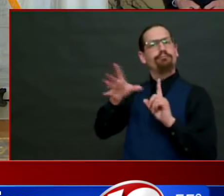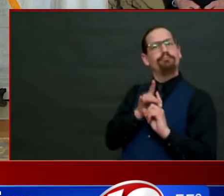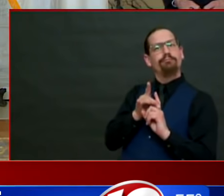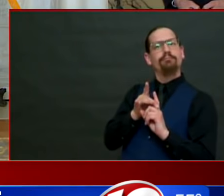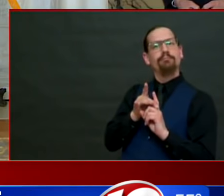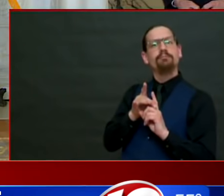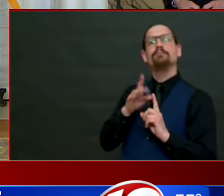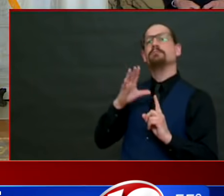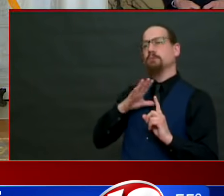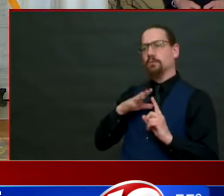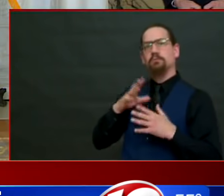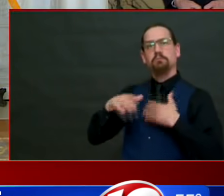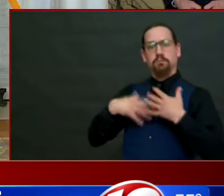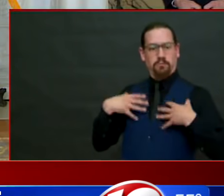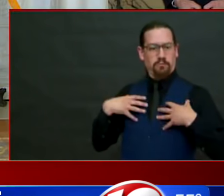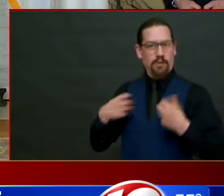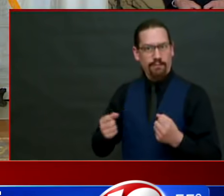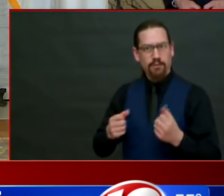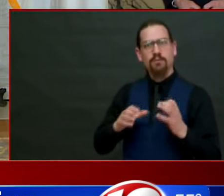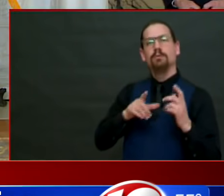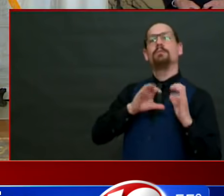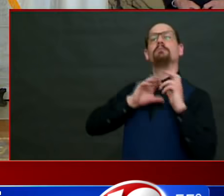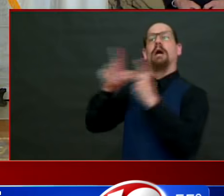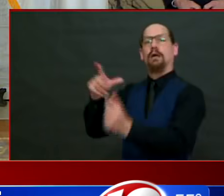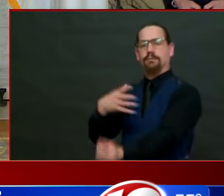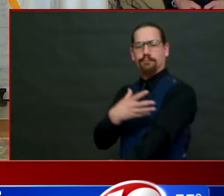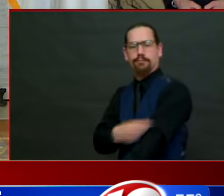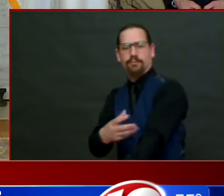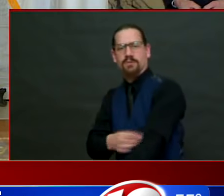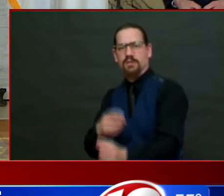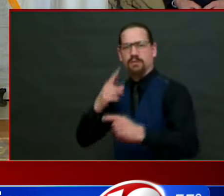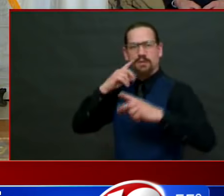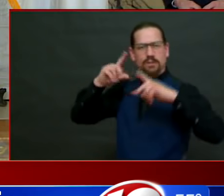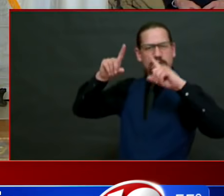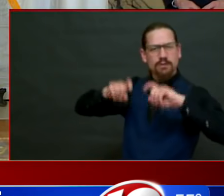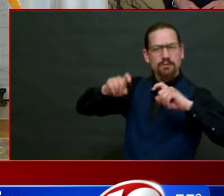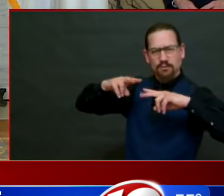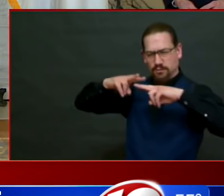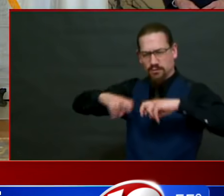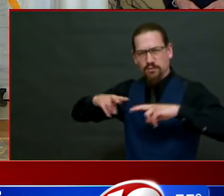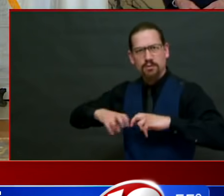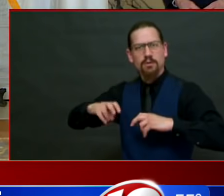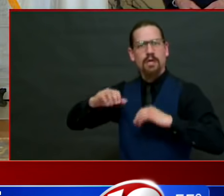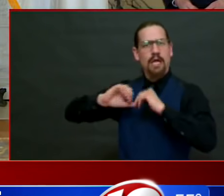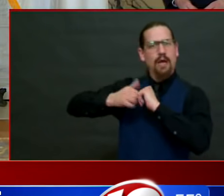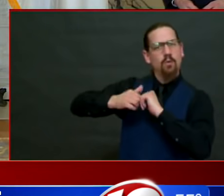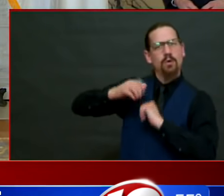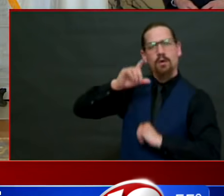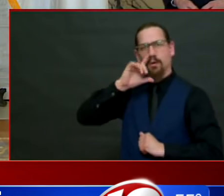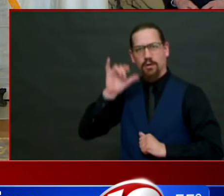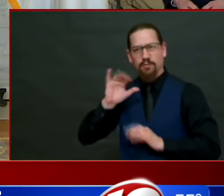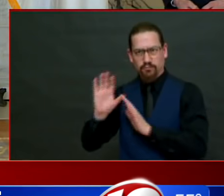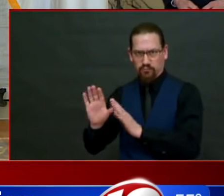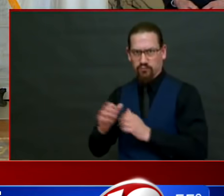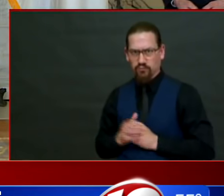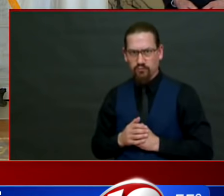BEEN PREVIOUSLY EXPOSED BY EVIDENCE OF THE FACT THAT ANTIBODIES ARE BUILT UP. THIS